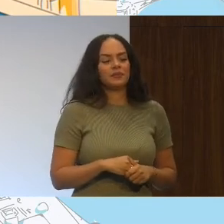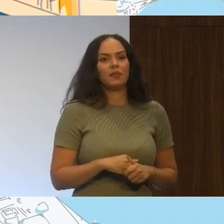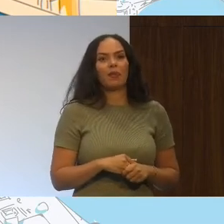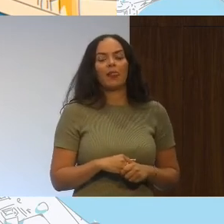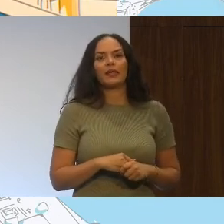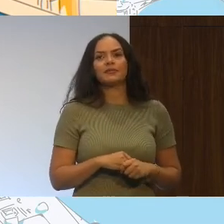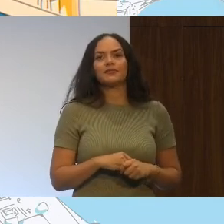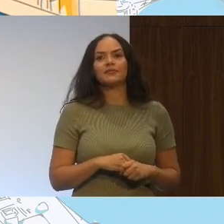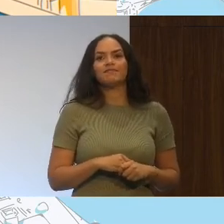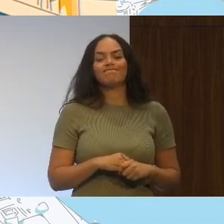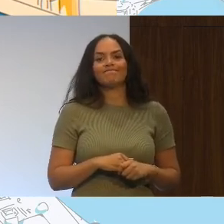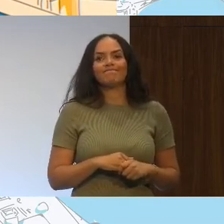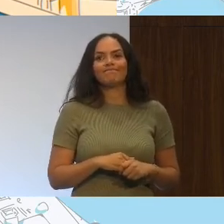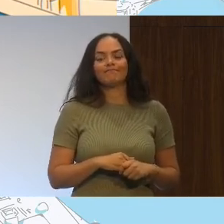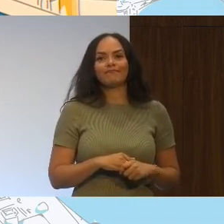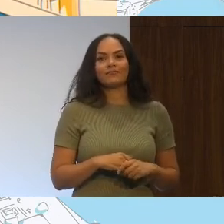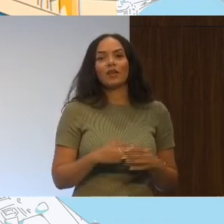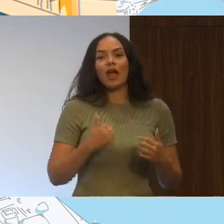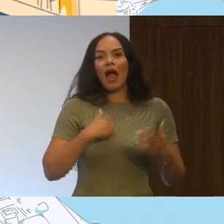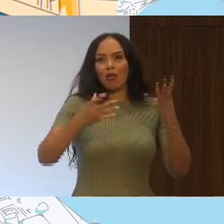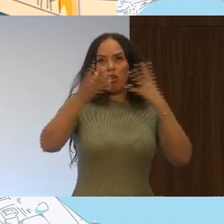And so I learned in that in that process